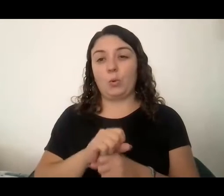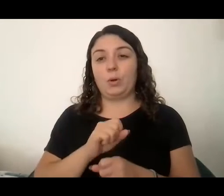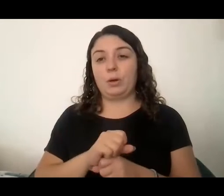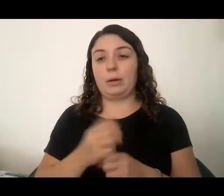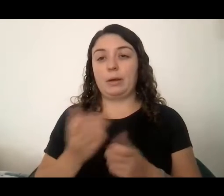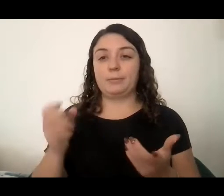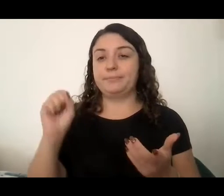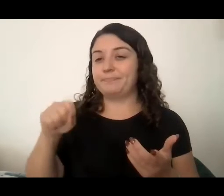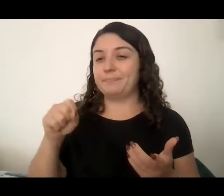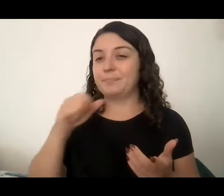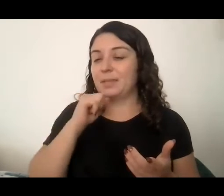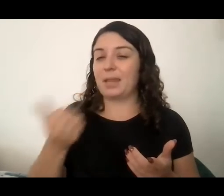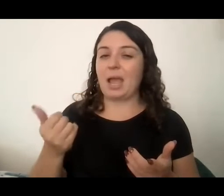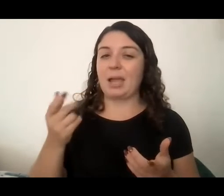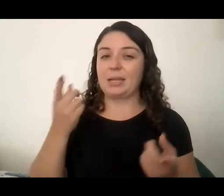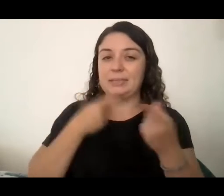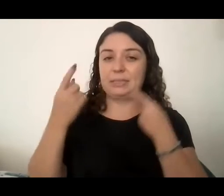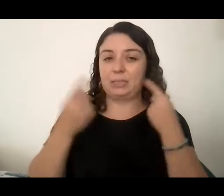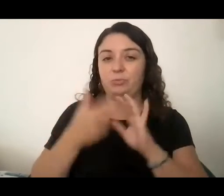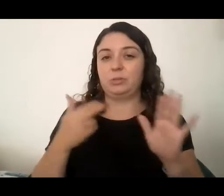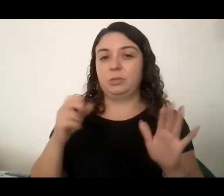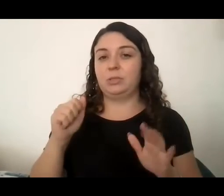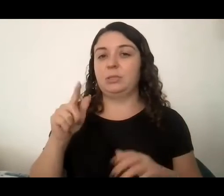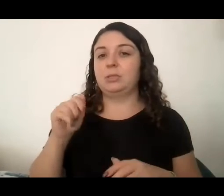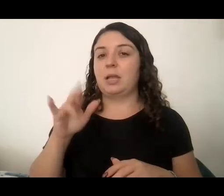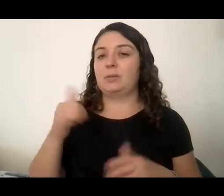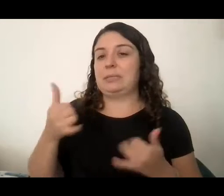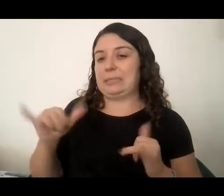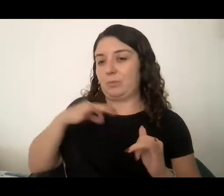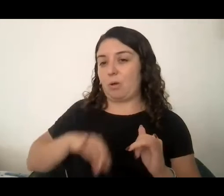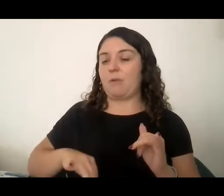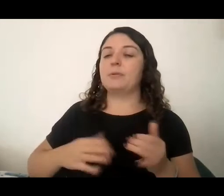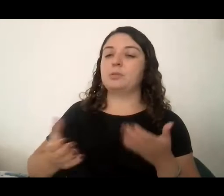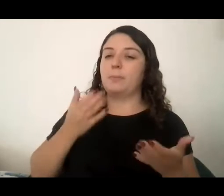not taking it as a salary, it does still reflect your earnings, so they could still count it.